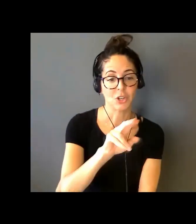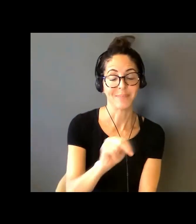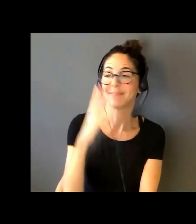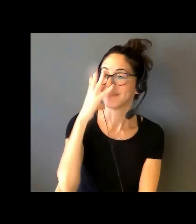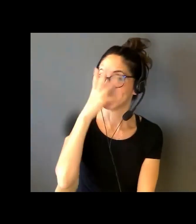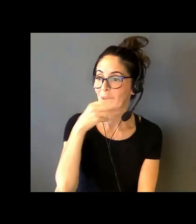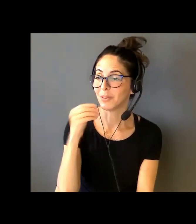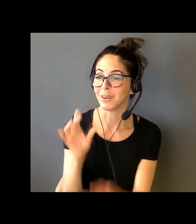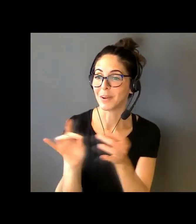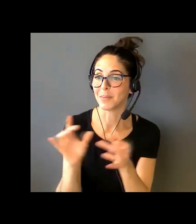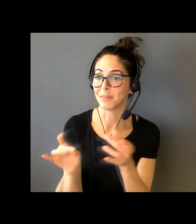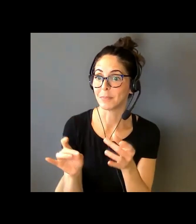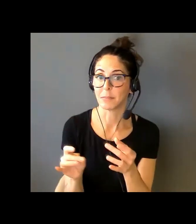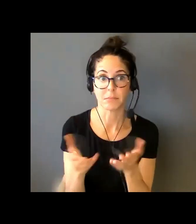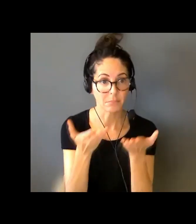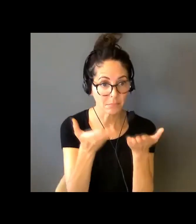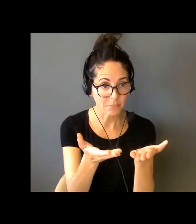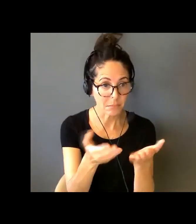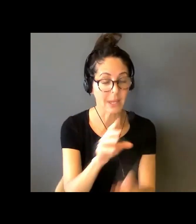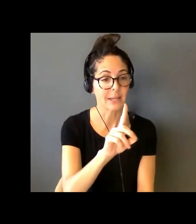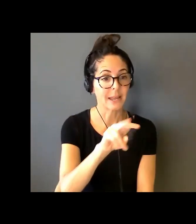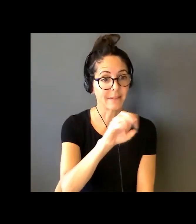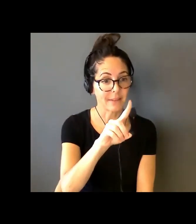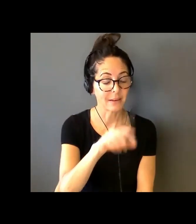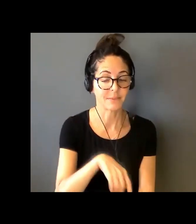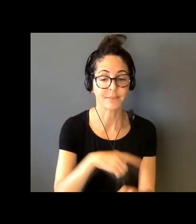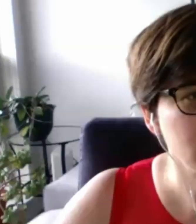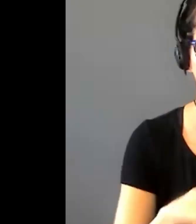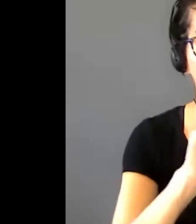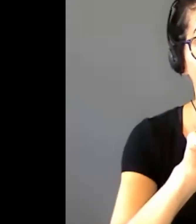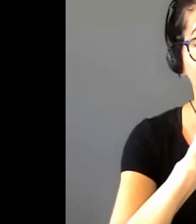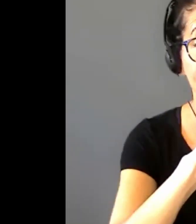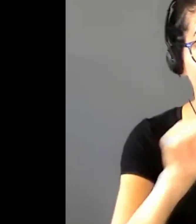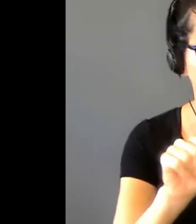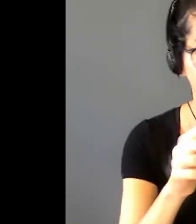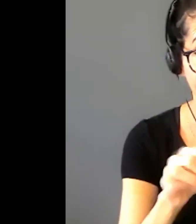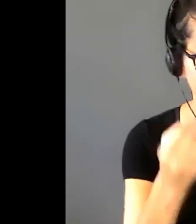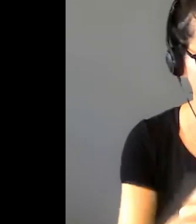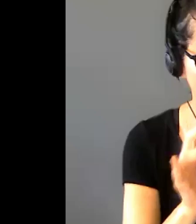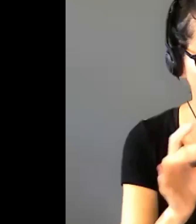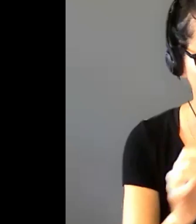David and Valentina if they have any thoughts that sparked, otherwise I am happy to pivot.